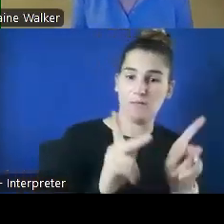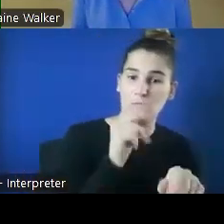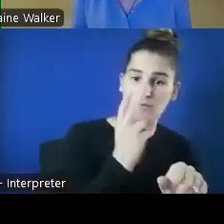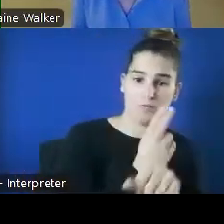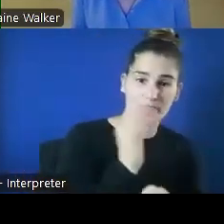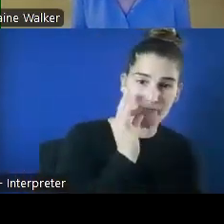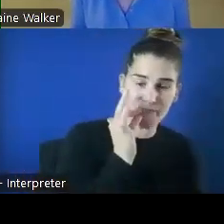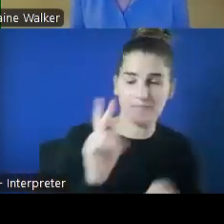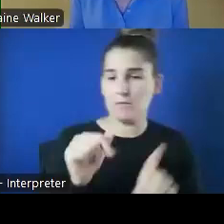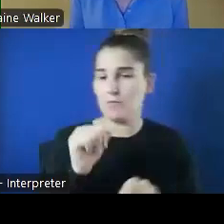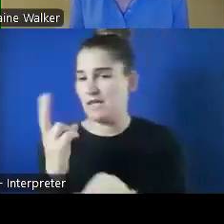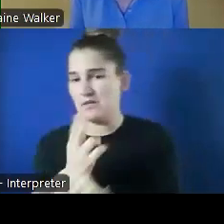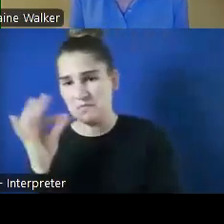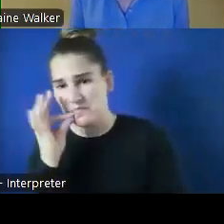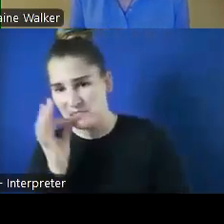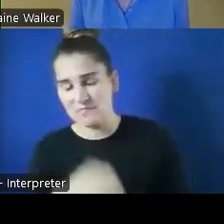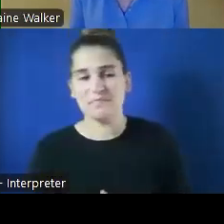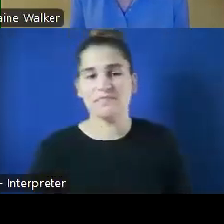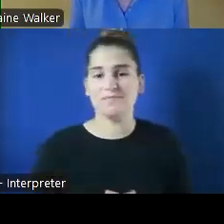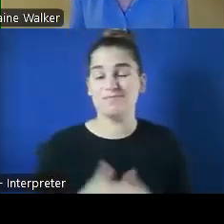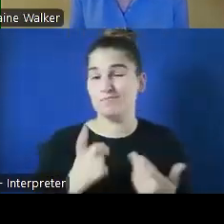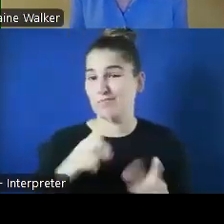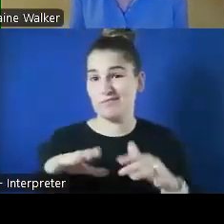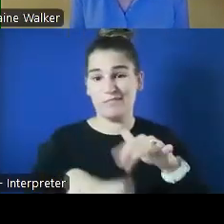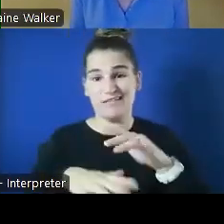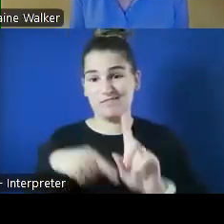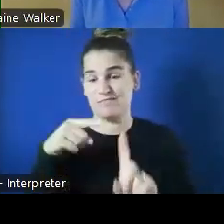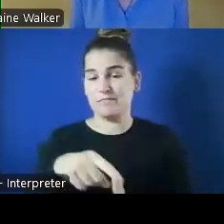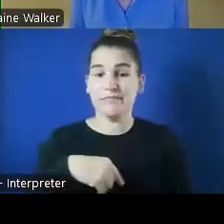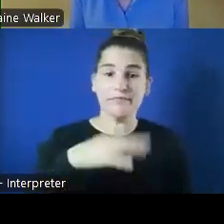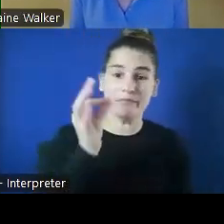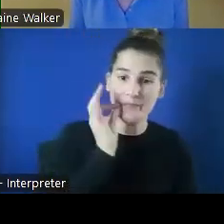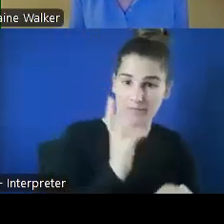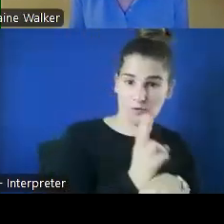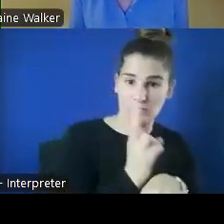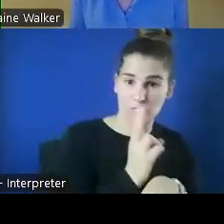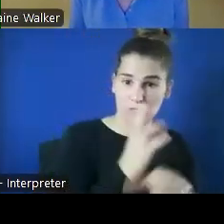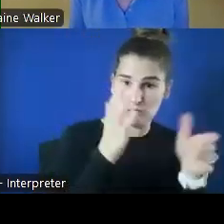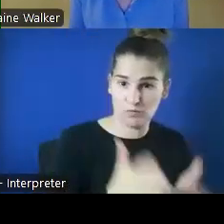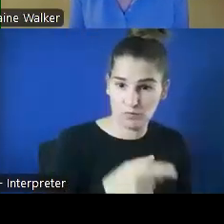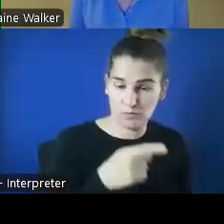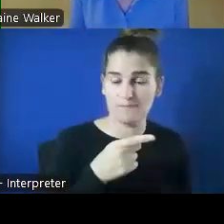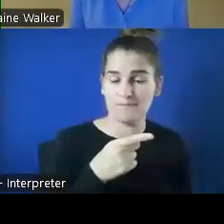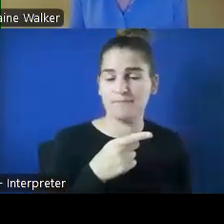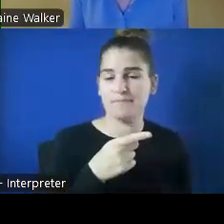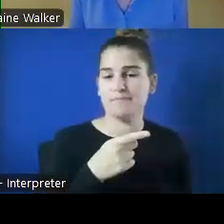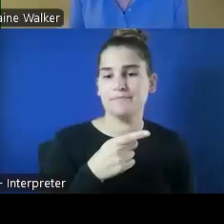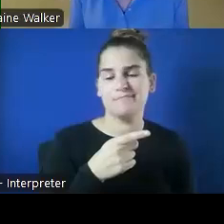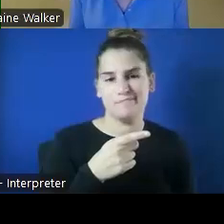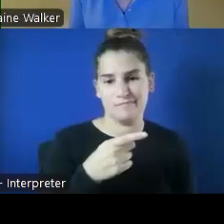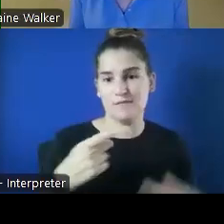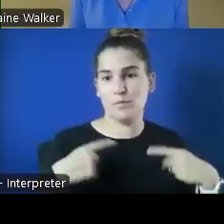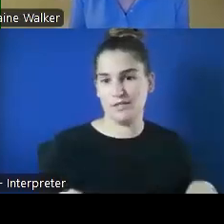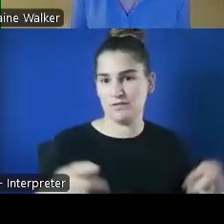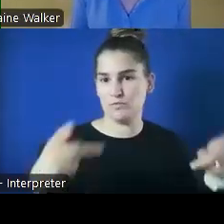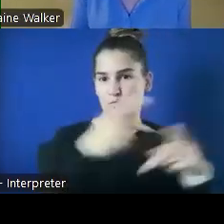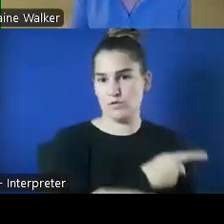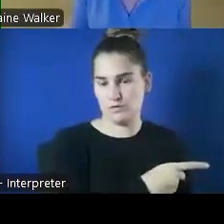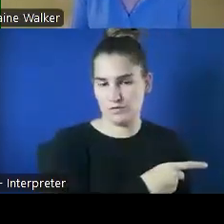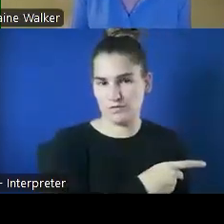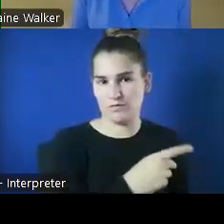into that but basically that the Cannabis users had um depression in startle response